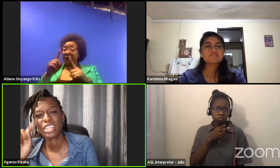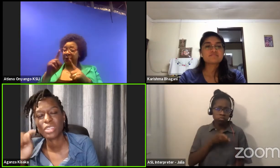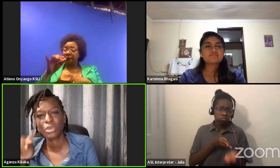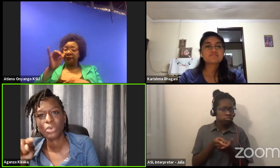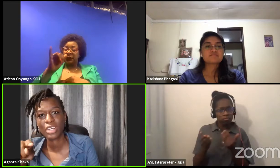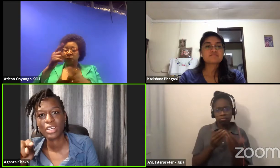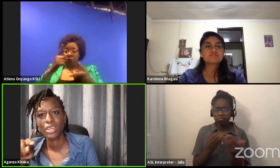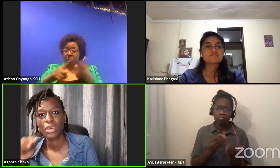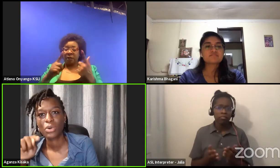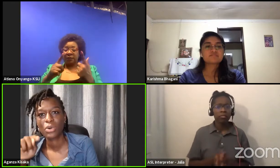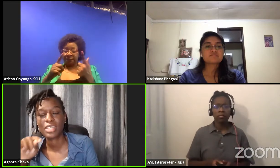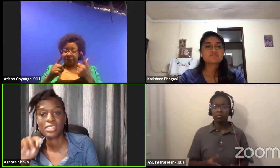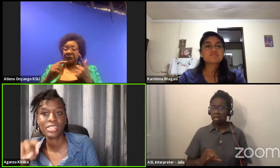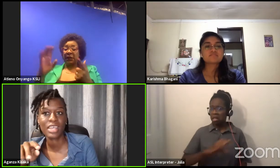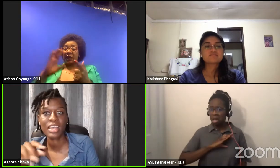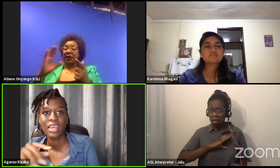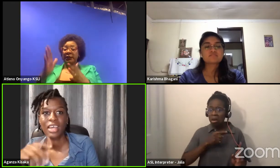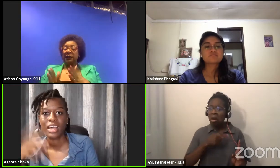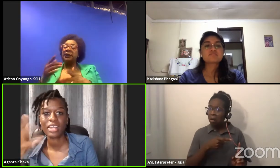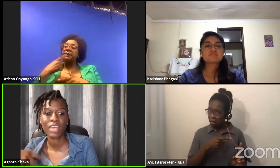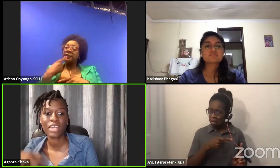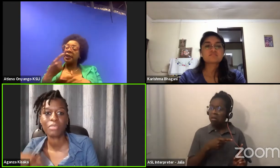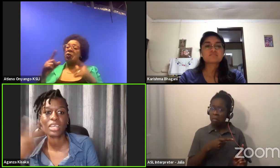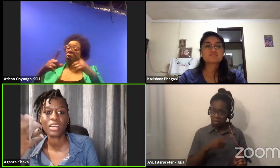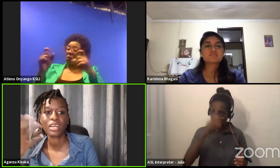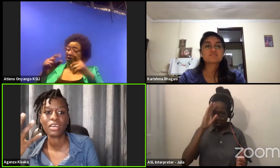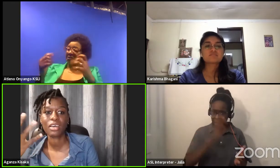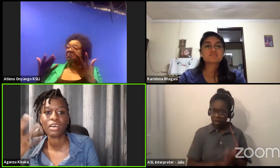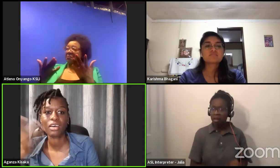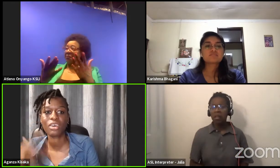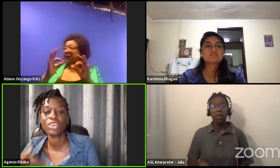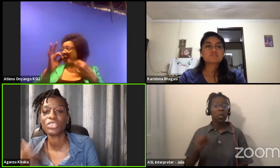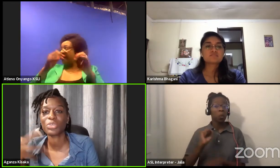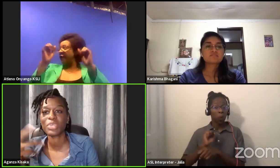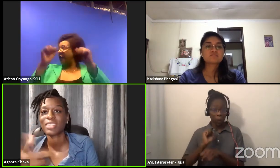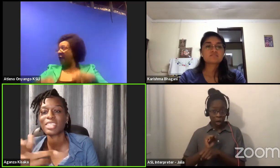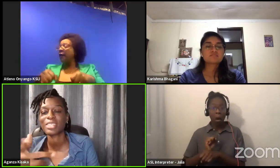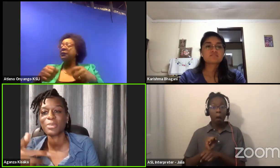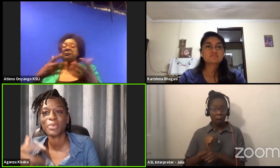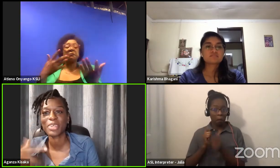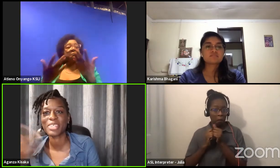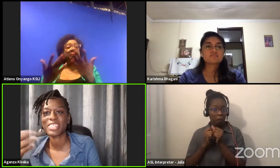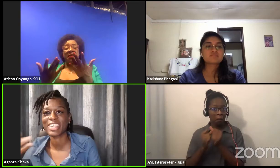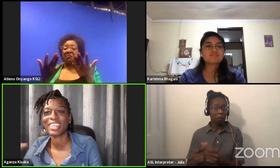that's what the work is saying. And if I can be a conduit, that's the word we're using